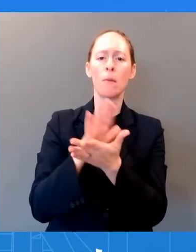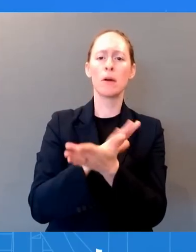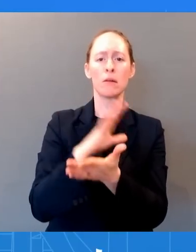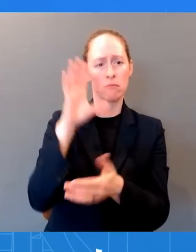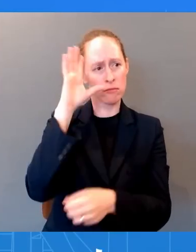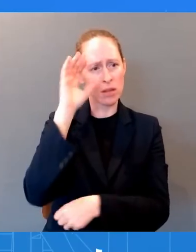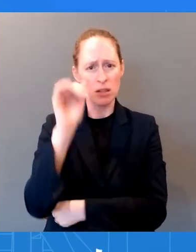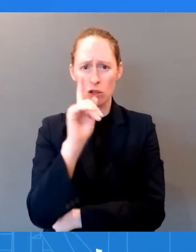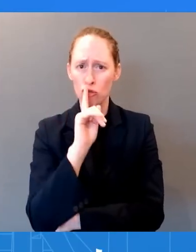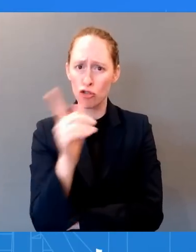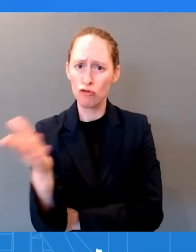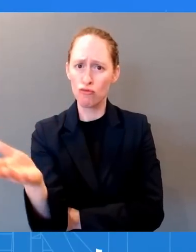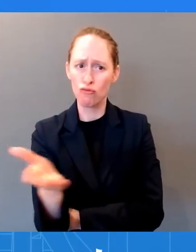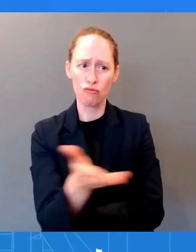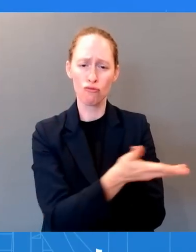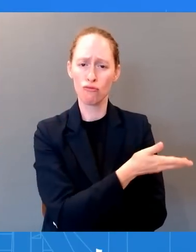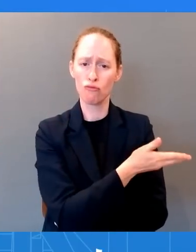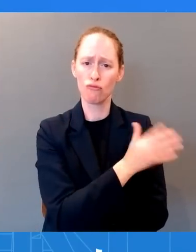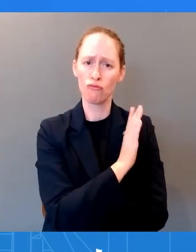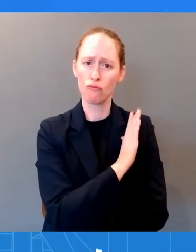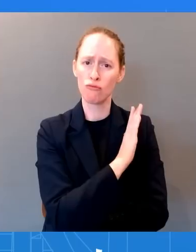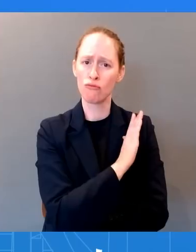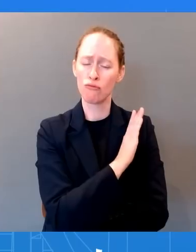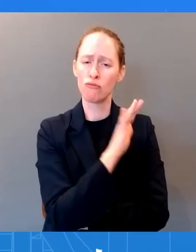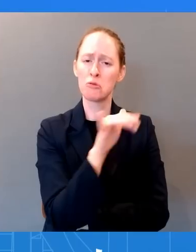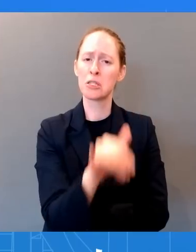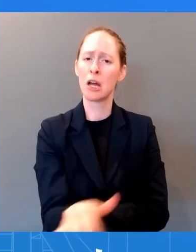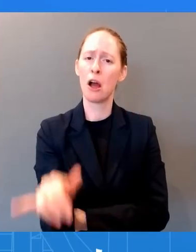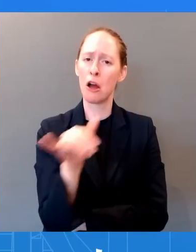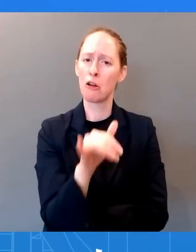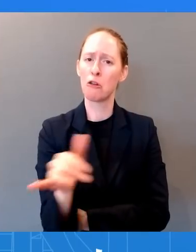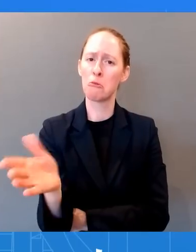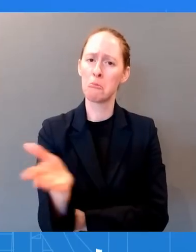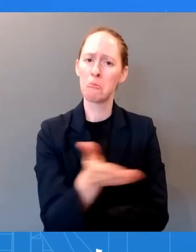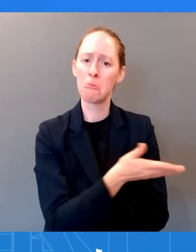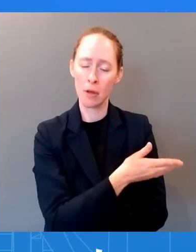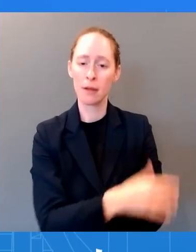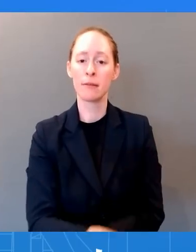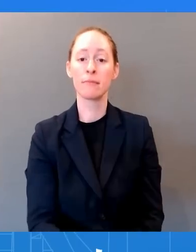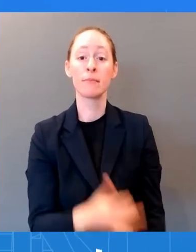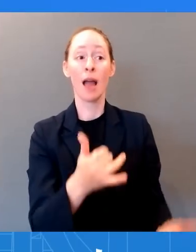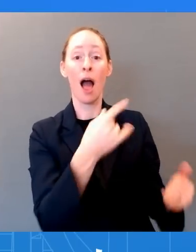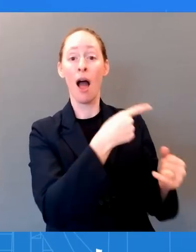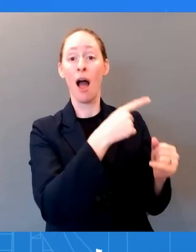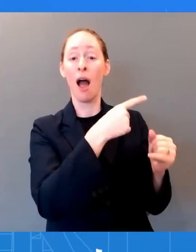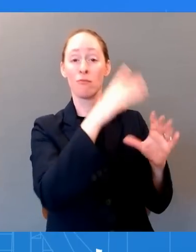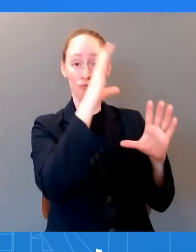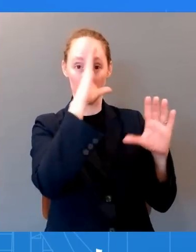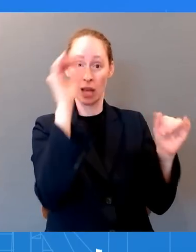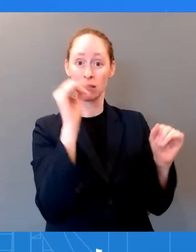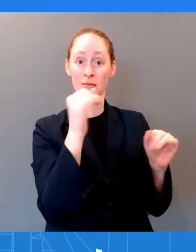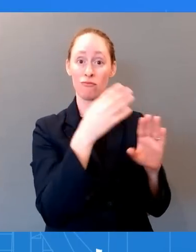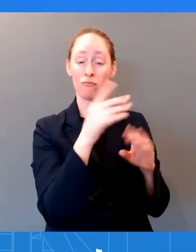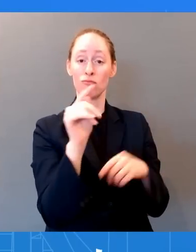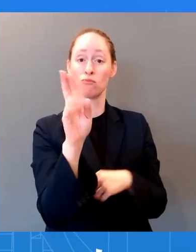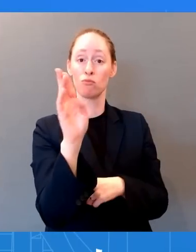And when former President Trump attempted to assert executive privilege to block the FBI from assessing the document,